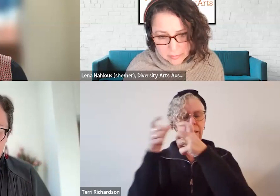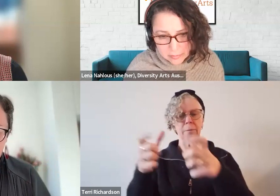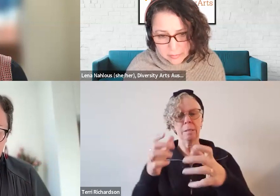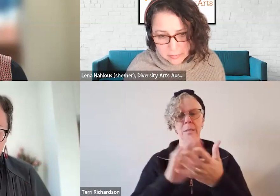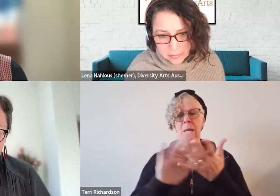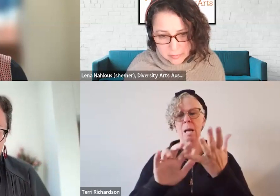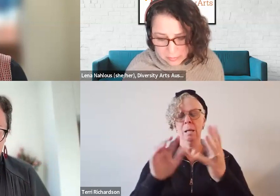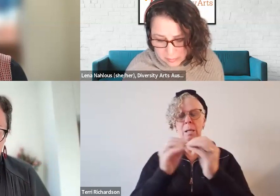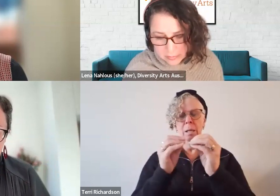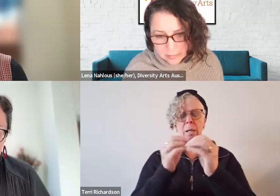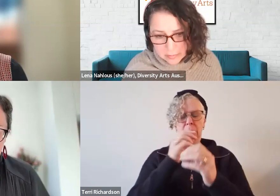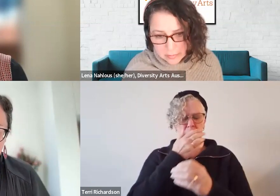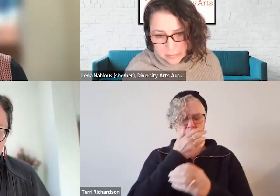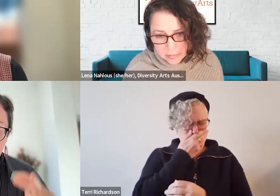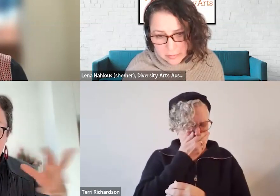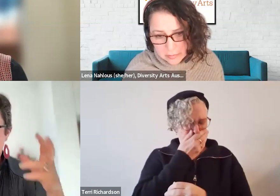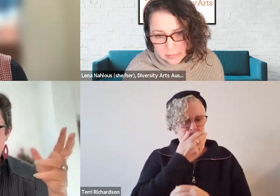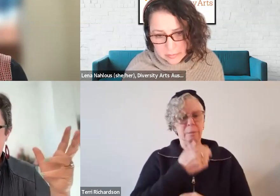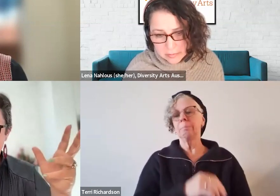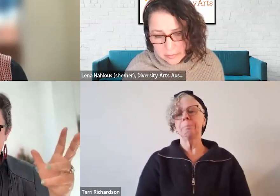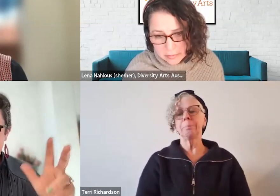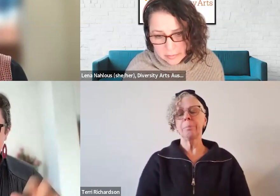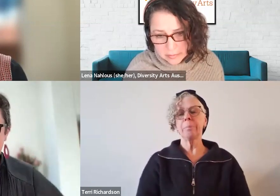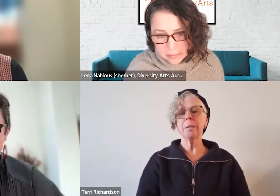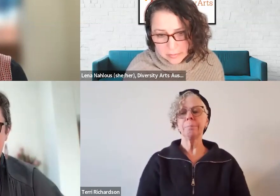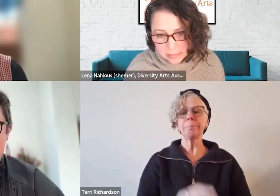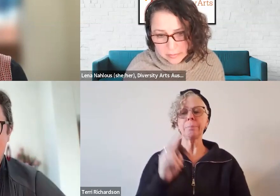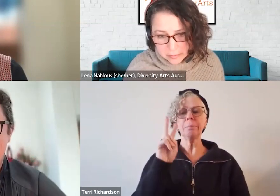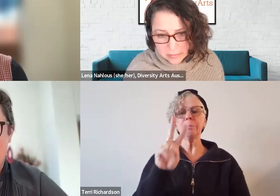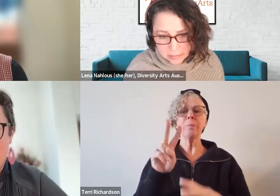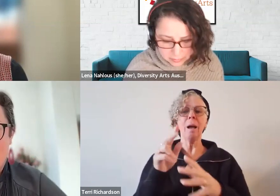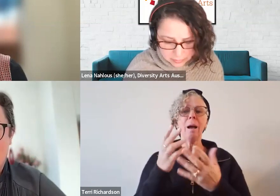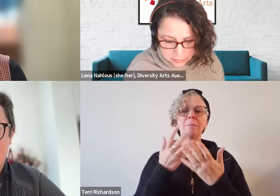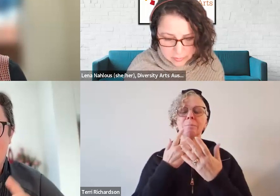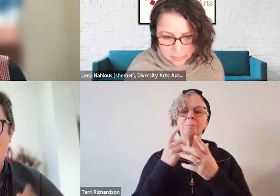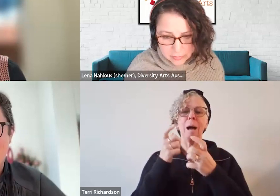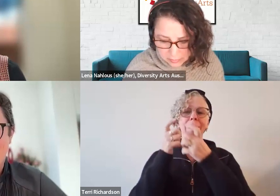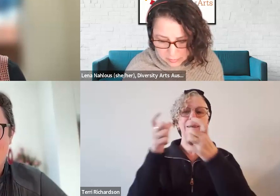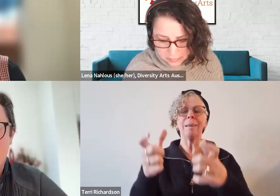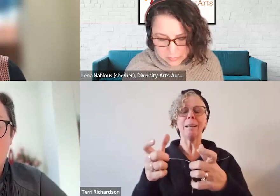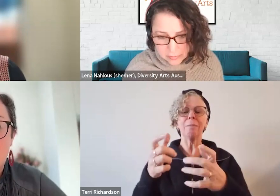My latest Arts Governance Revolution article is up now in the latest edition